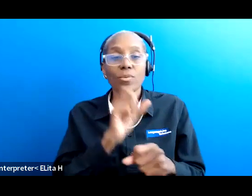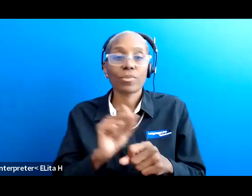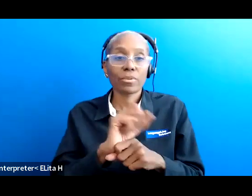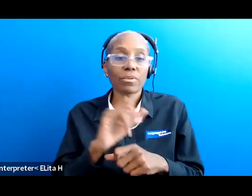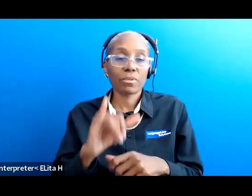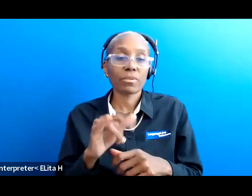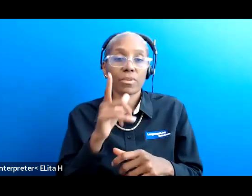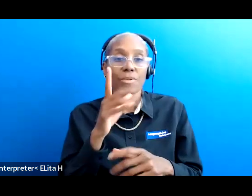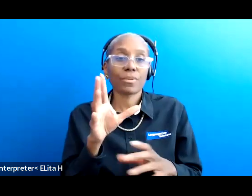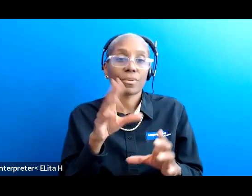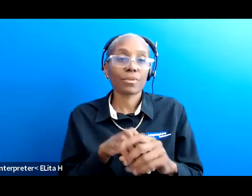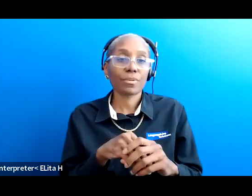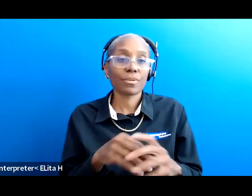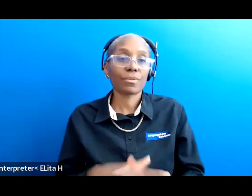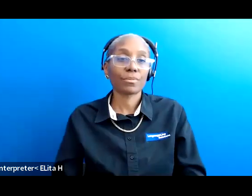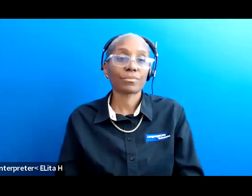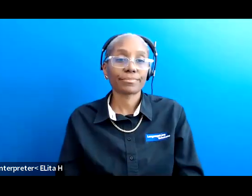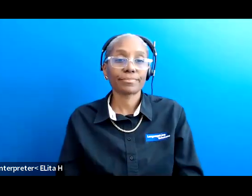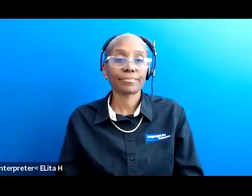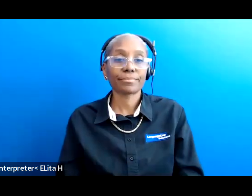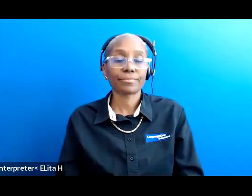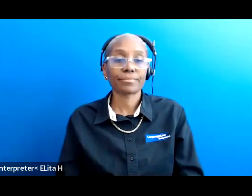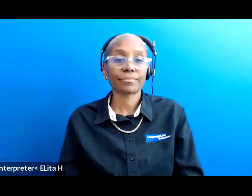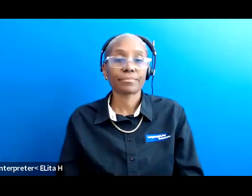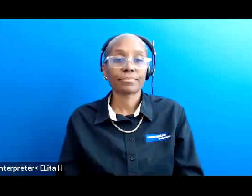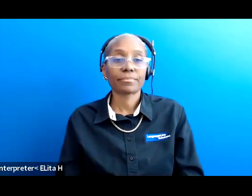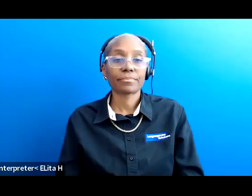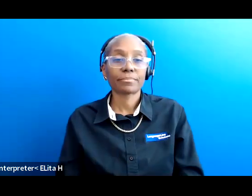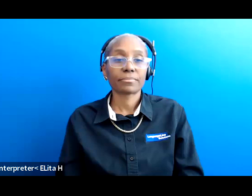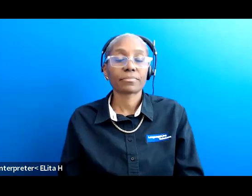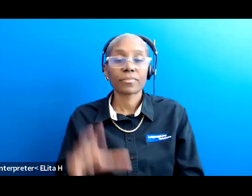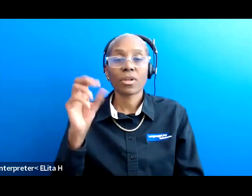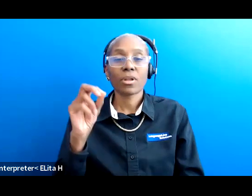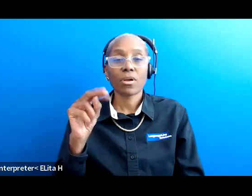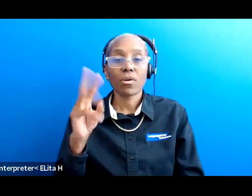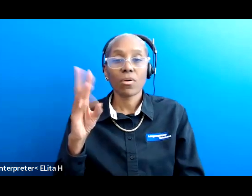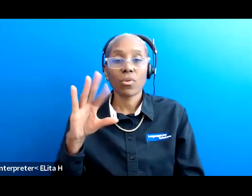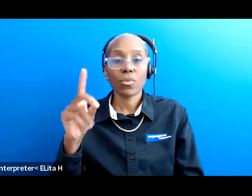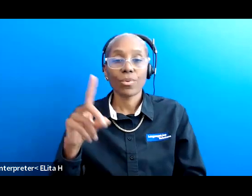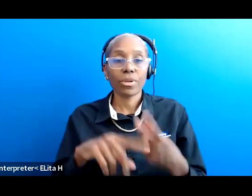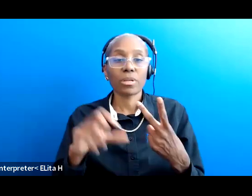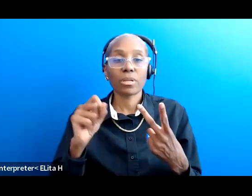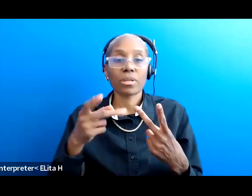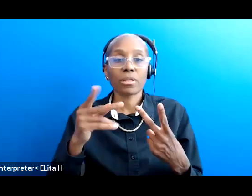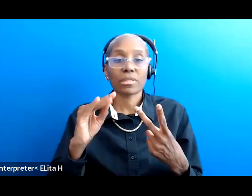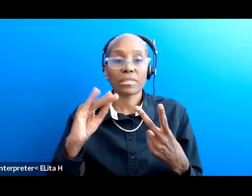include ONWARD, SpineX, and Anuevo are three companies.